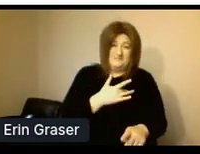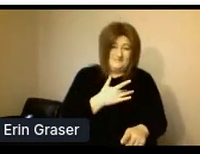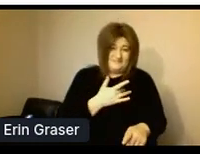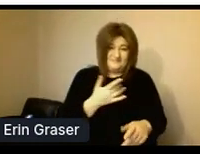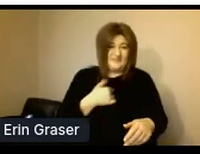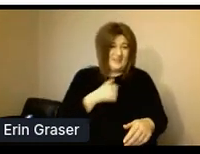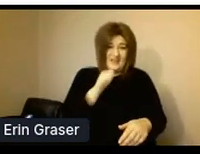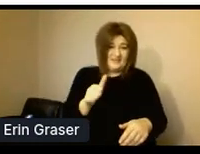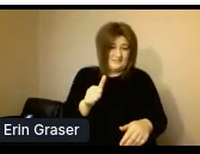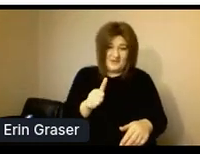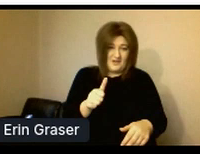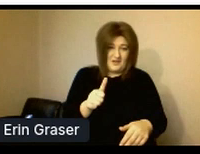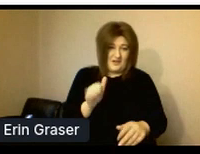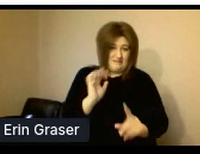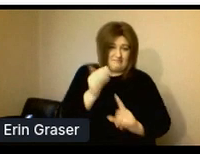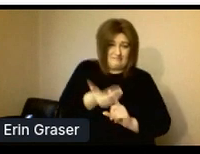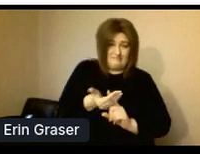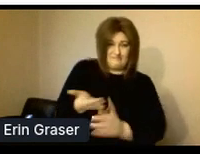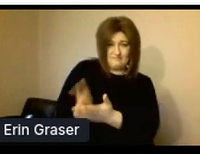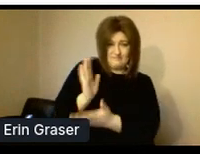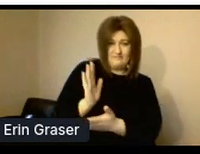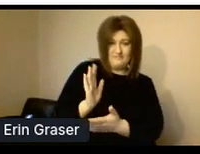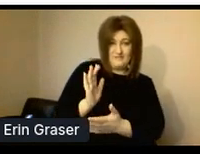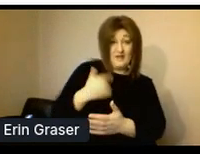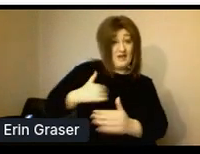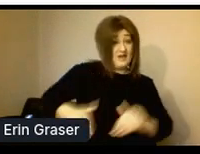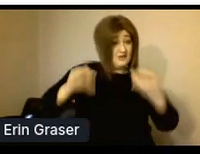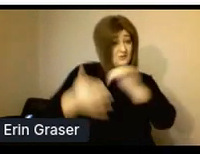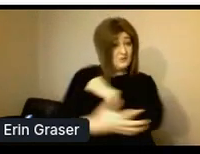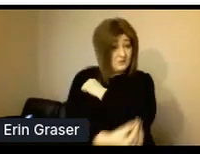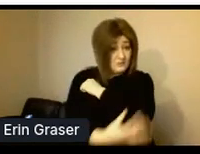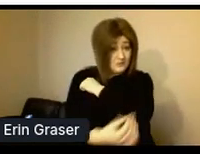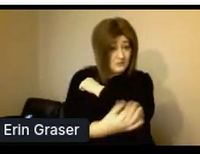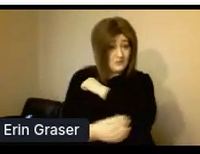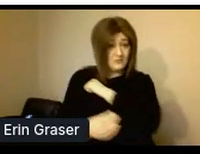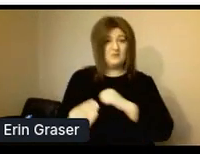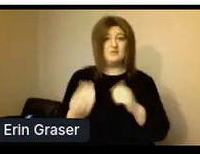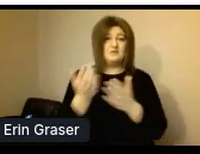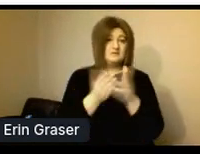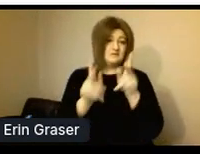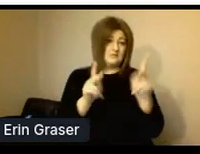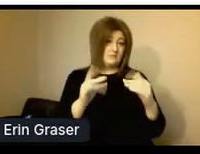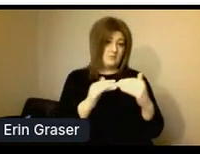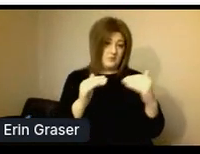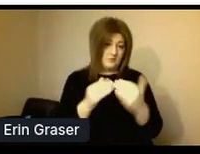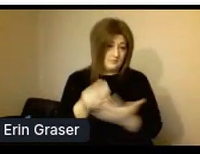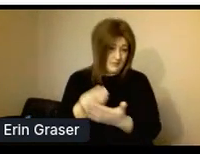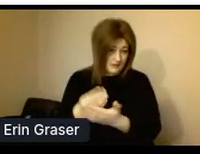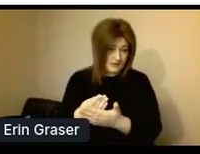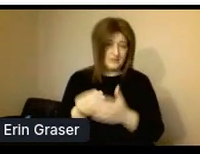And that money is [AUDIO OUT],, right? So when I talk about privilege, I